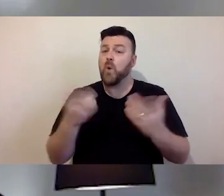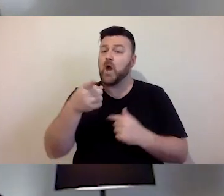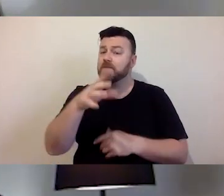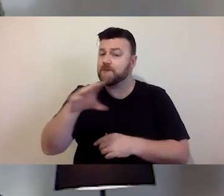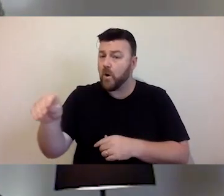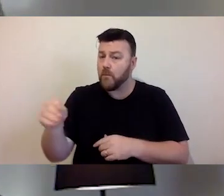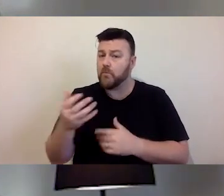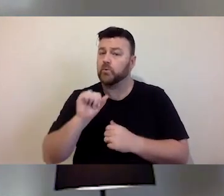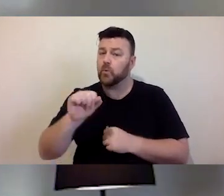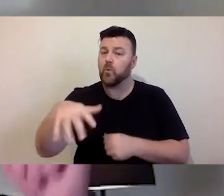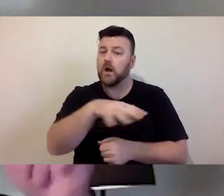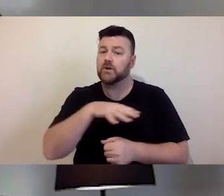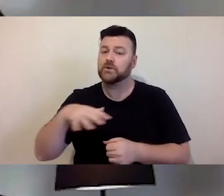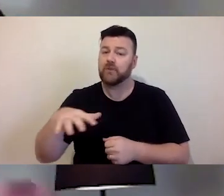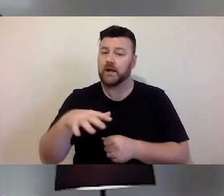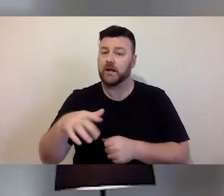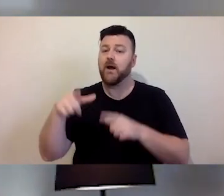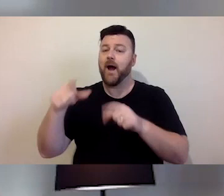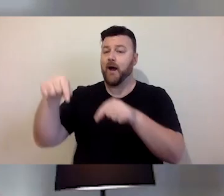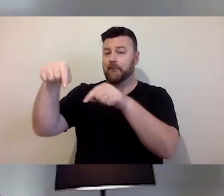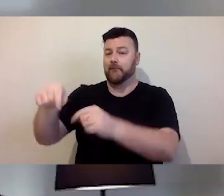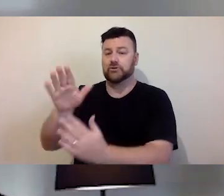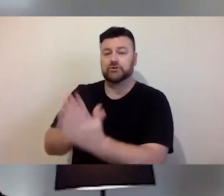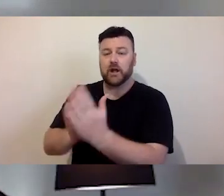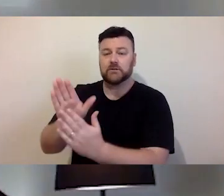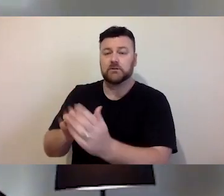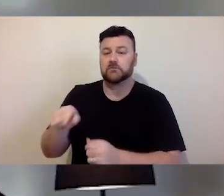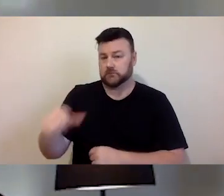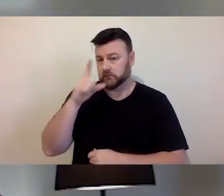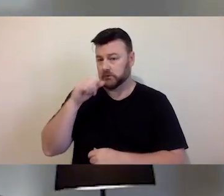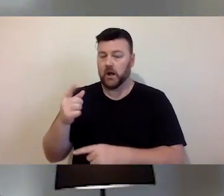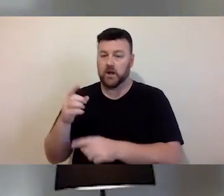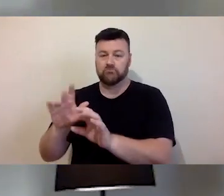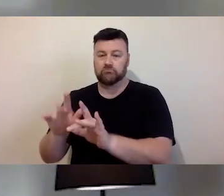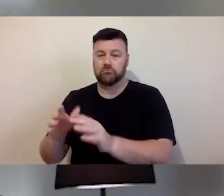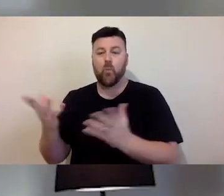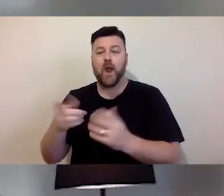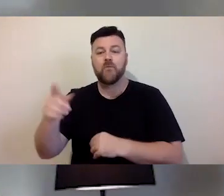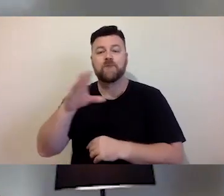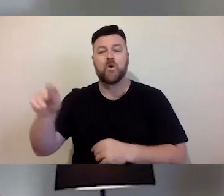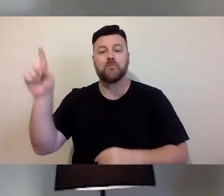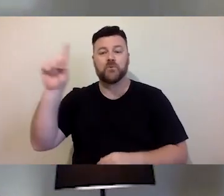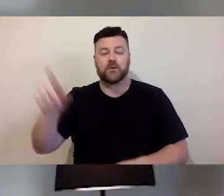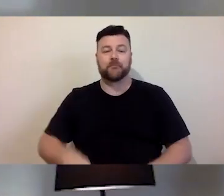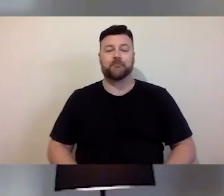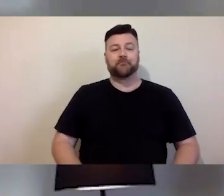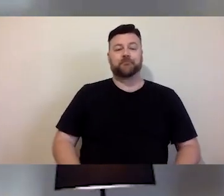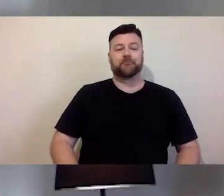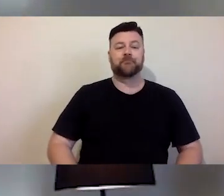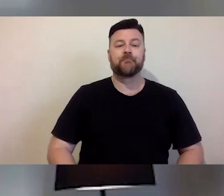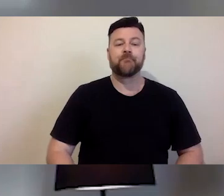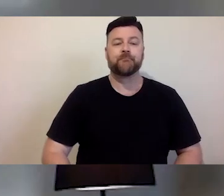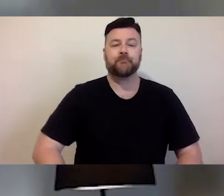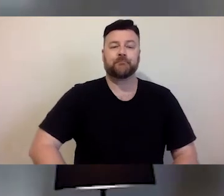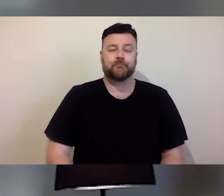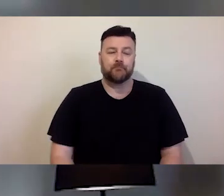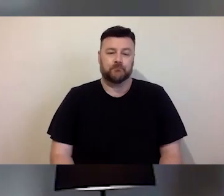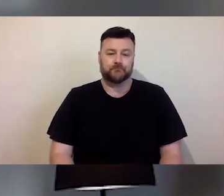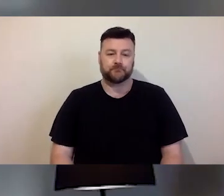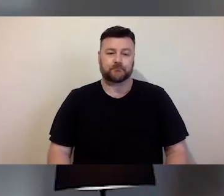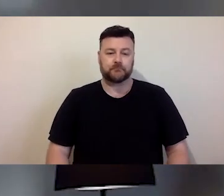in the chat feature, which is just below.